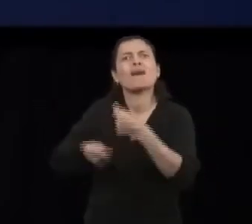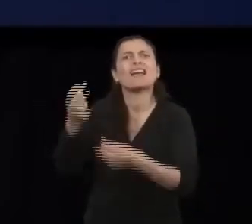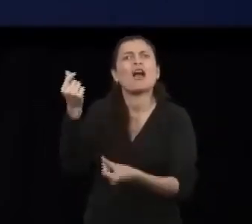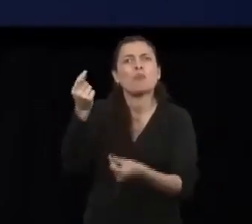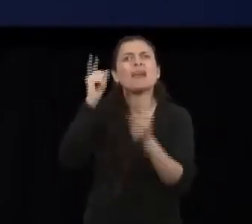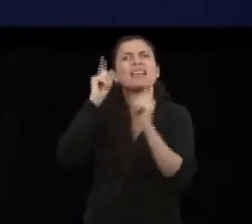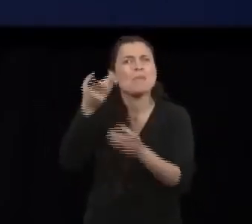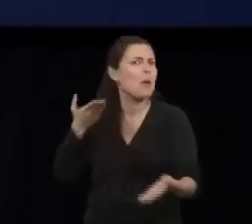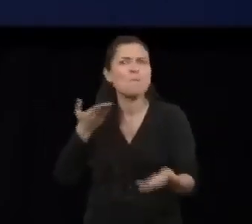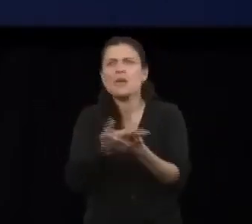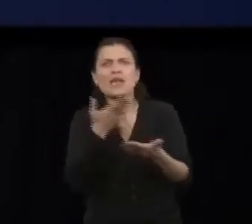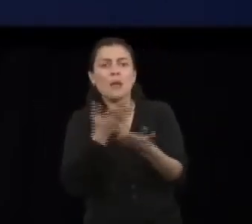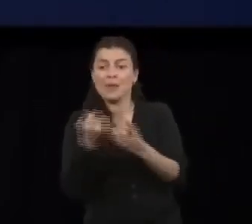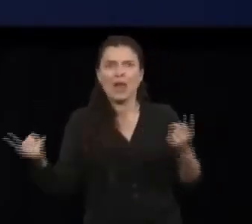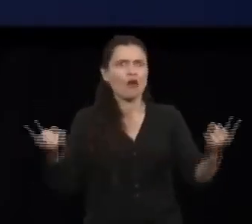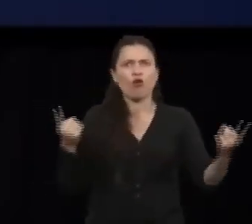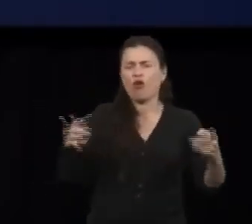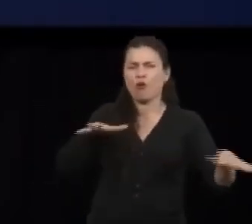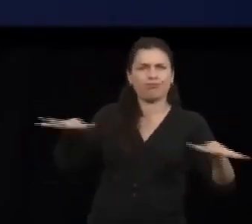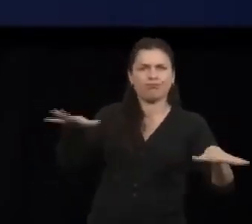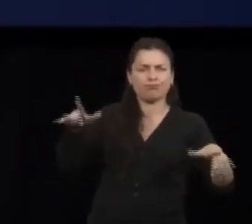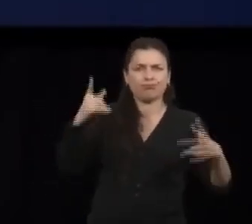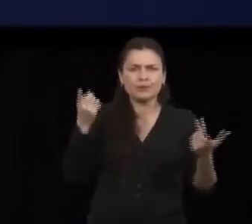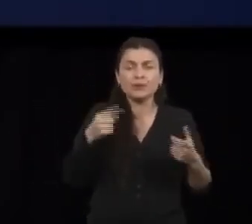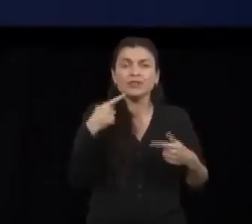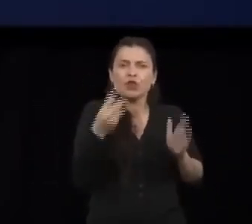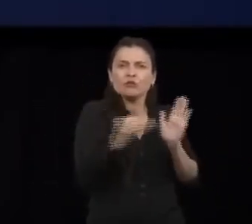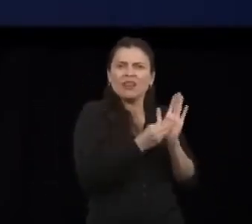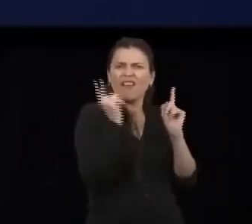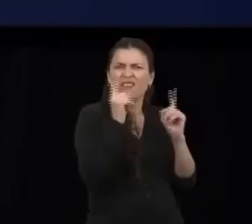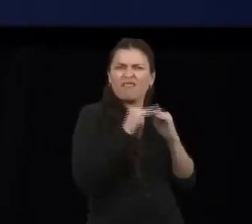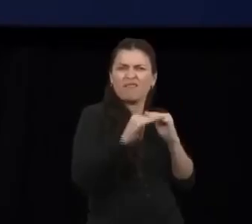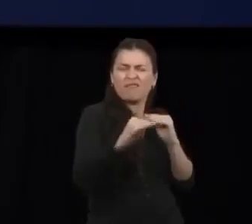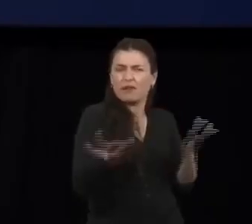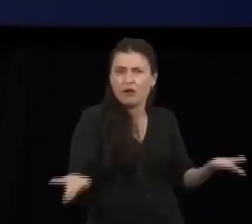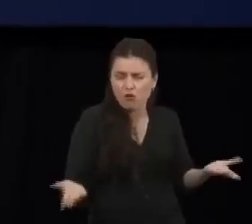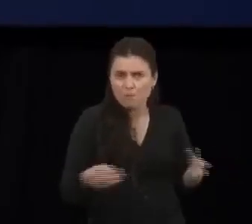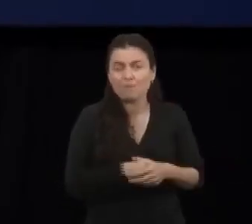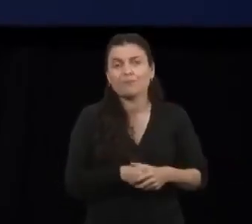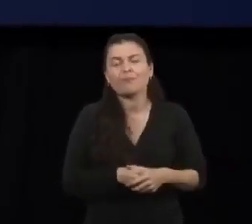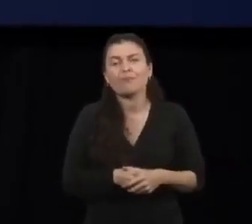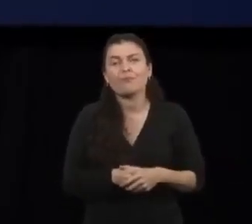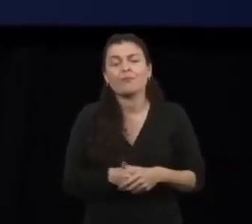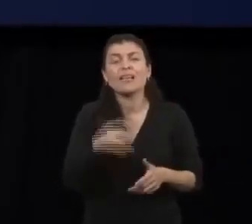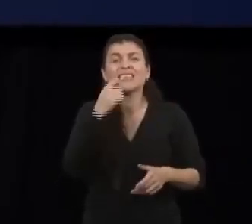And it is because as the purchasing power of money is the inverse of the price level,